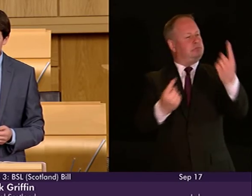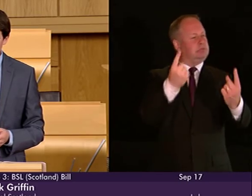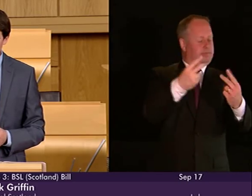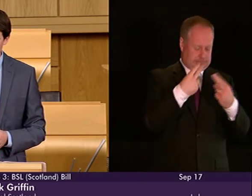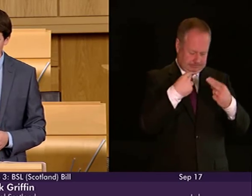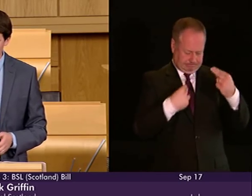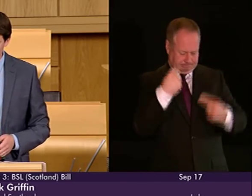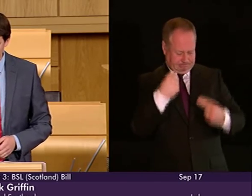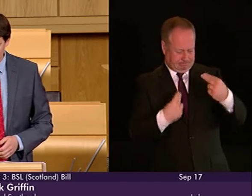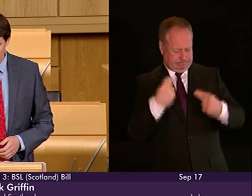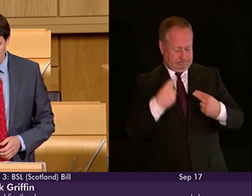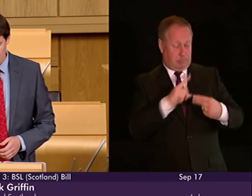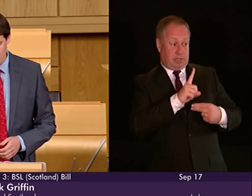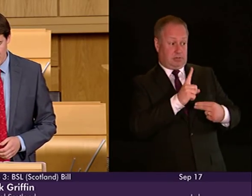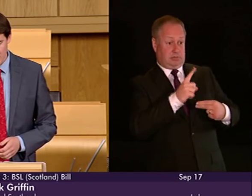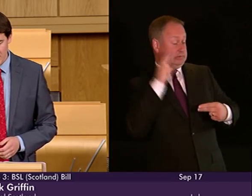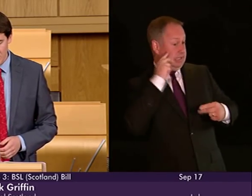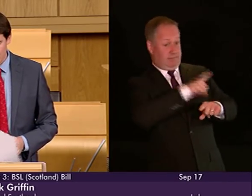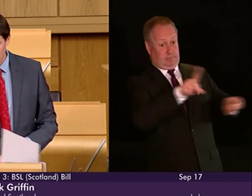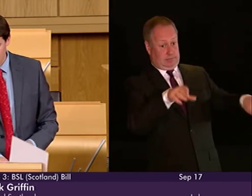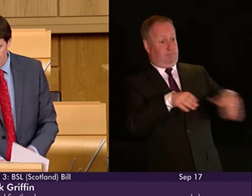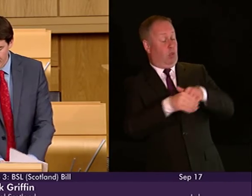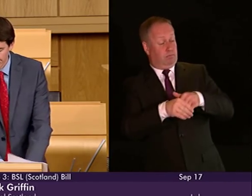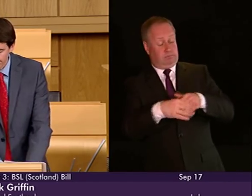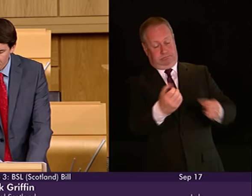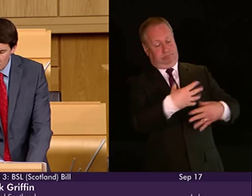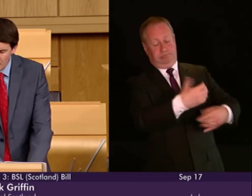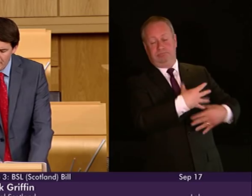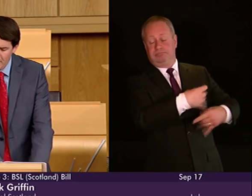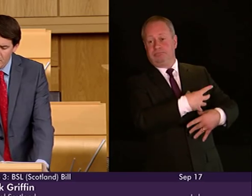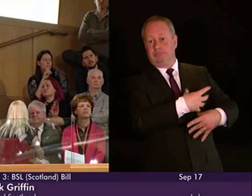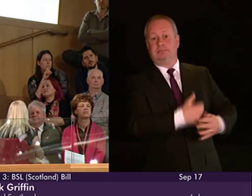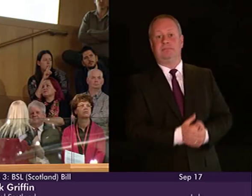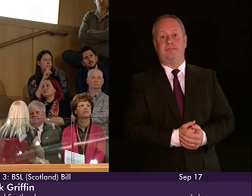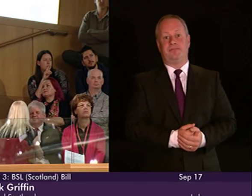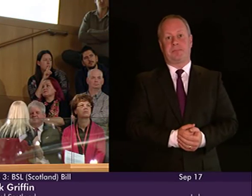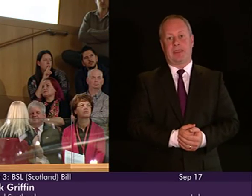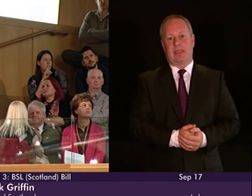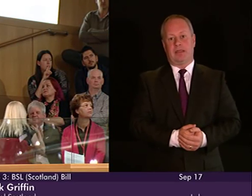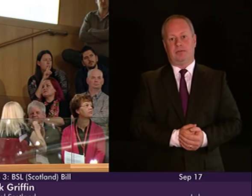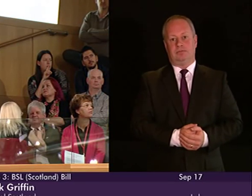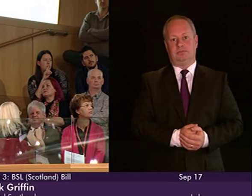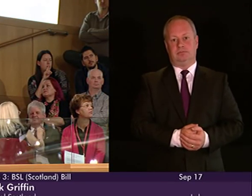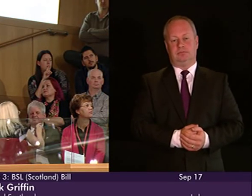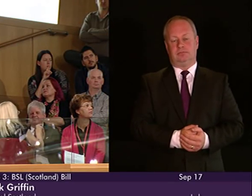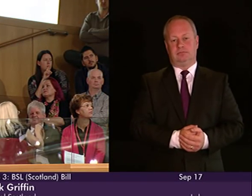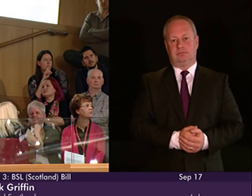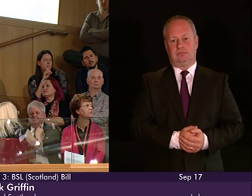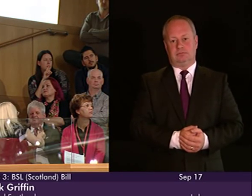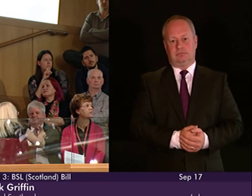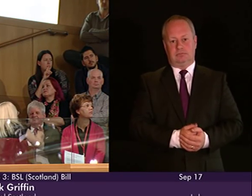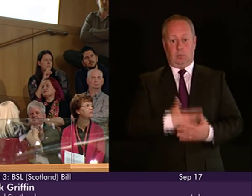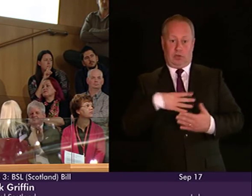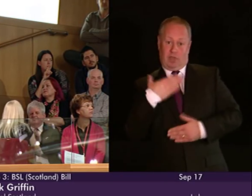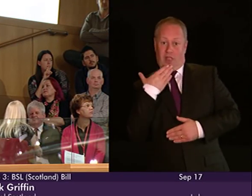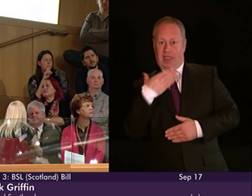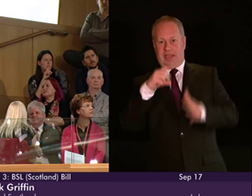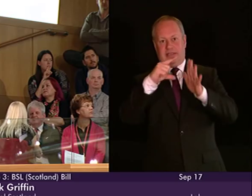feedback from BSL users, made sense. I also thank Dennis Robertson for his continued